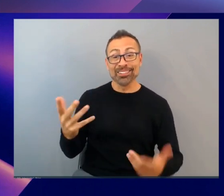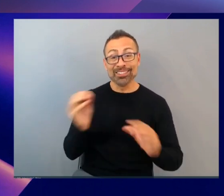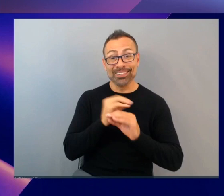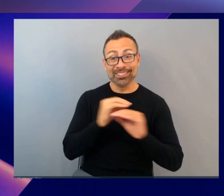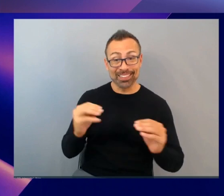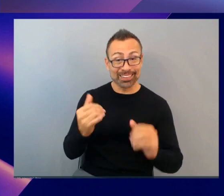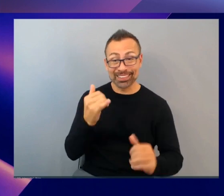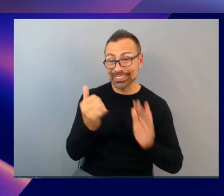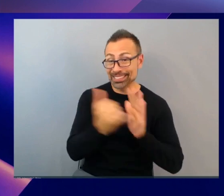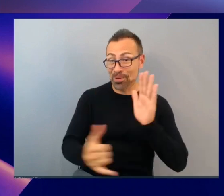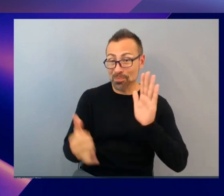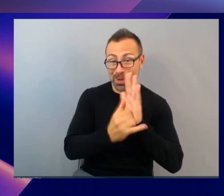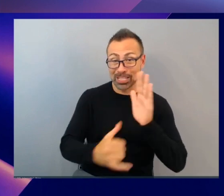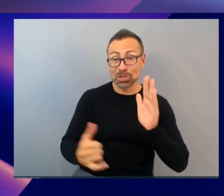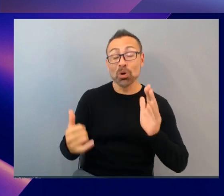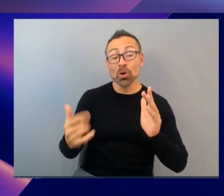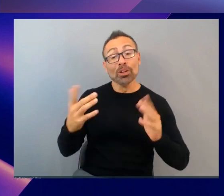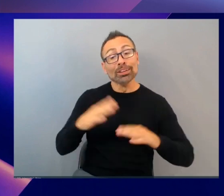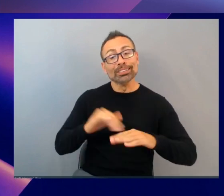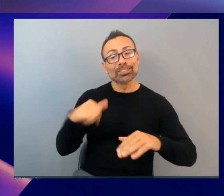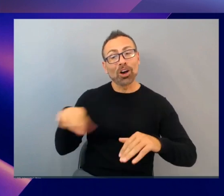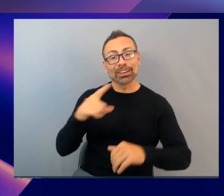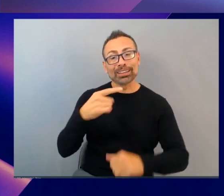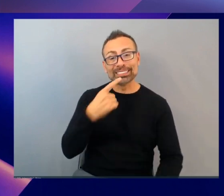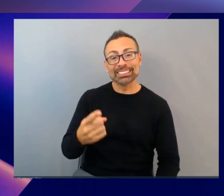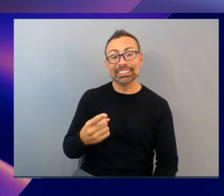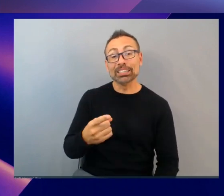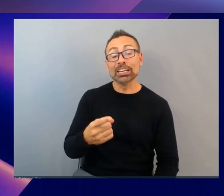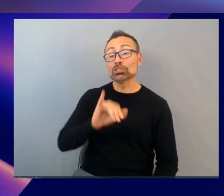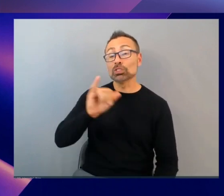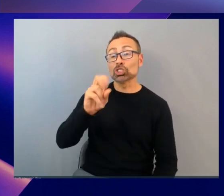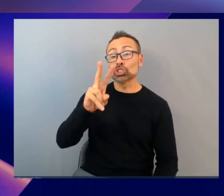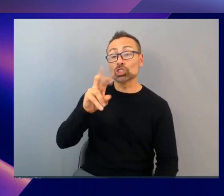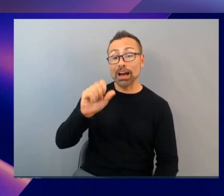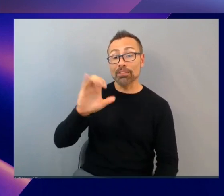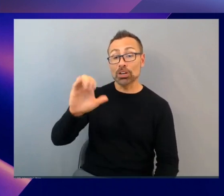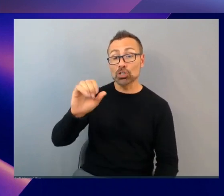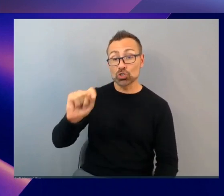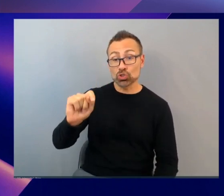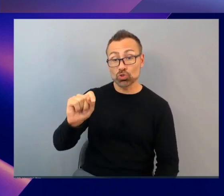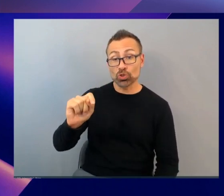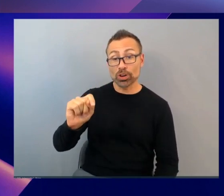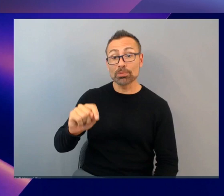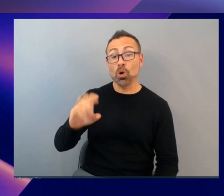It stands for JavaScript orientation notation. Or is it JavaScript Object Notation?